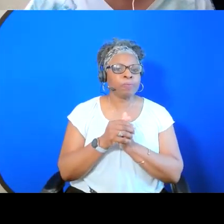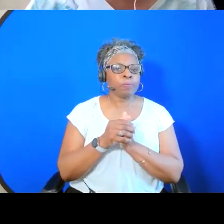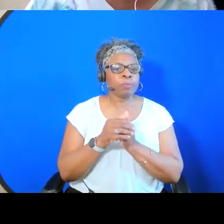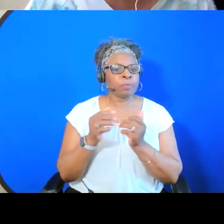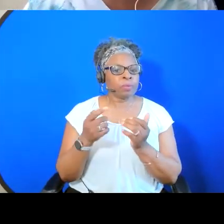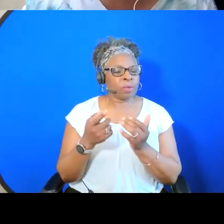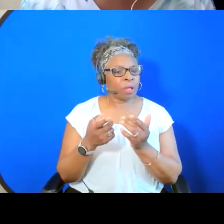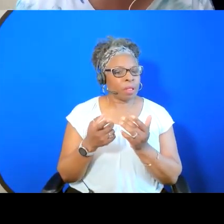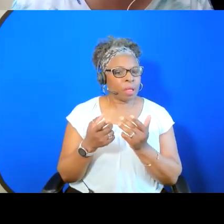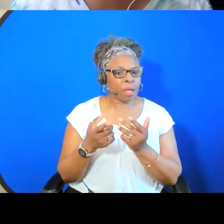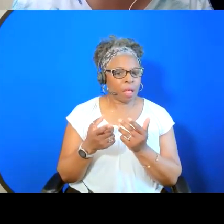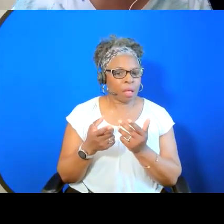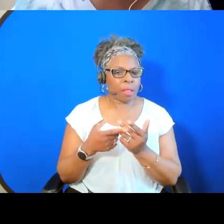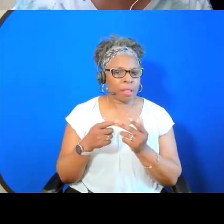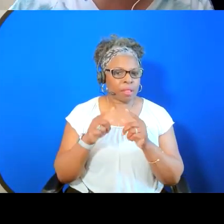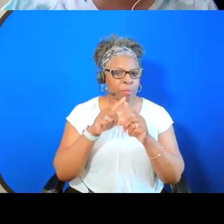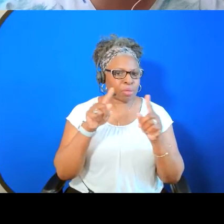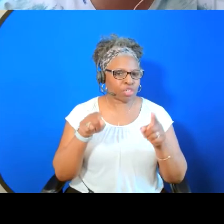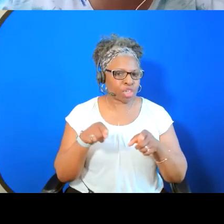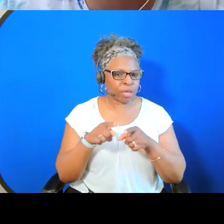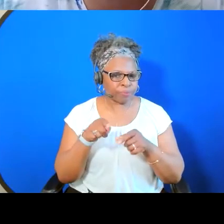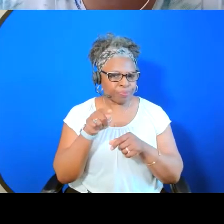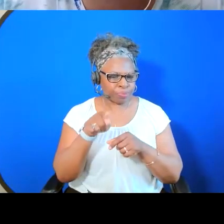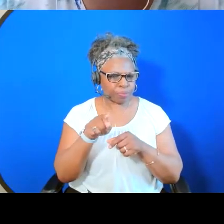from a project with the Roma community in Poland, ‘Unbelievable Things’.